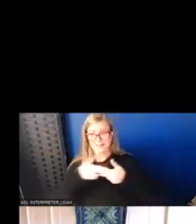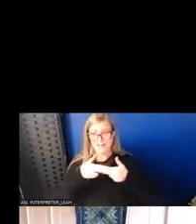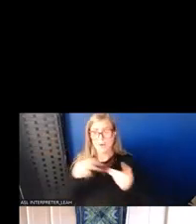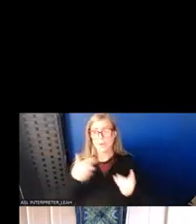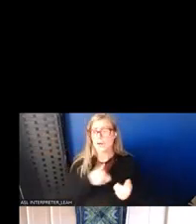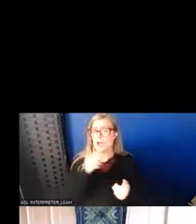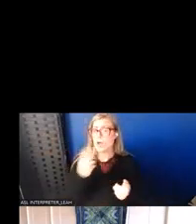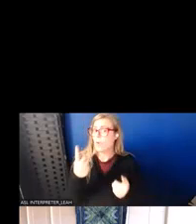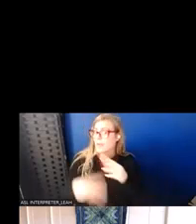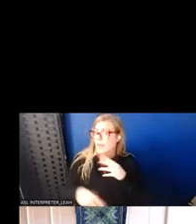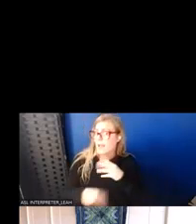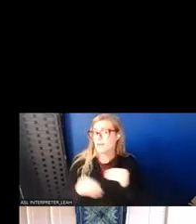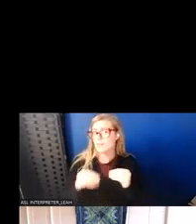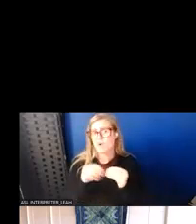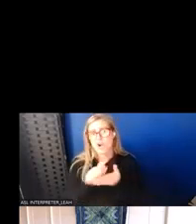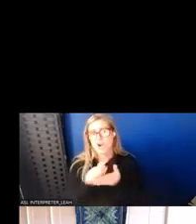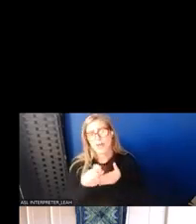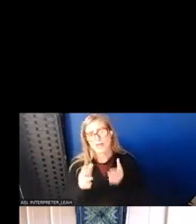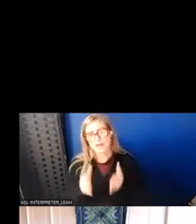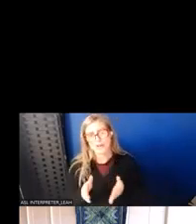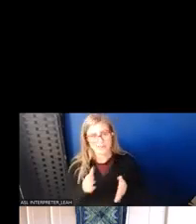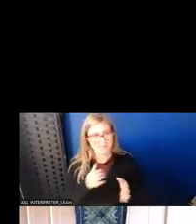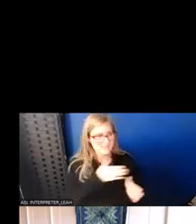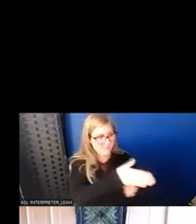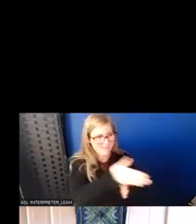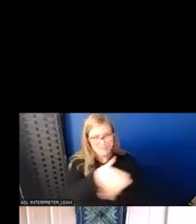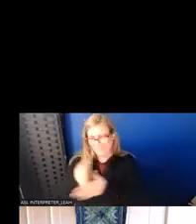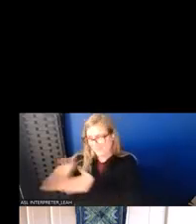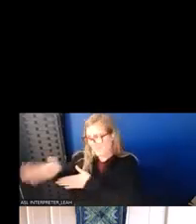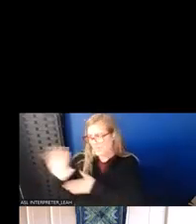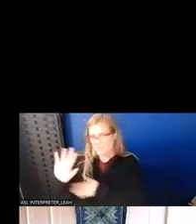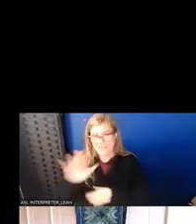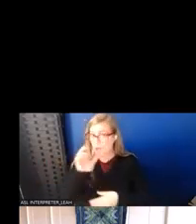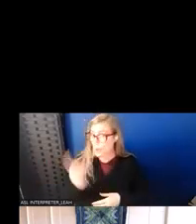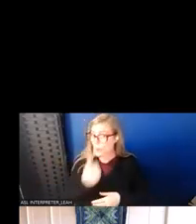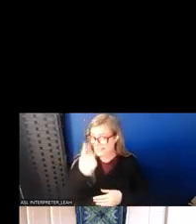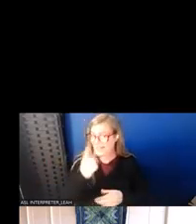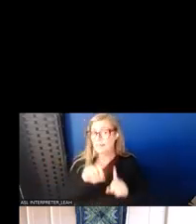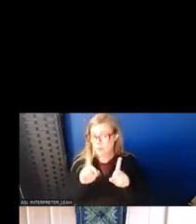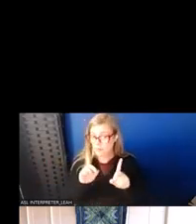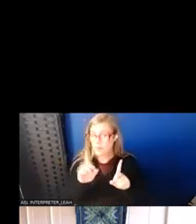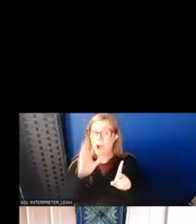authors across fields, we're also collaborating with people across cultures and across